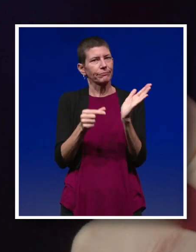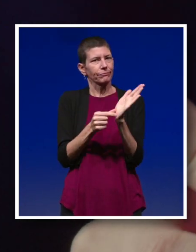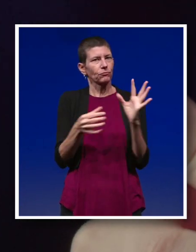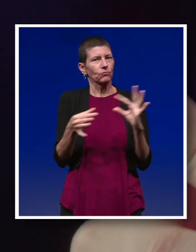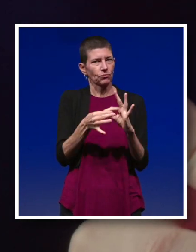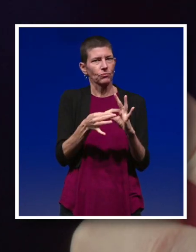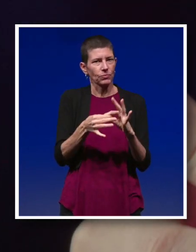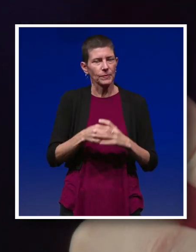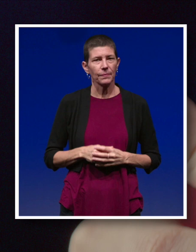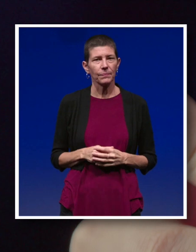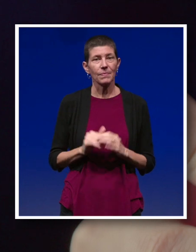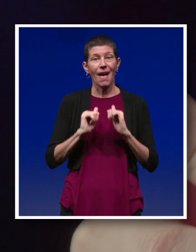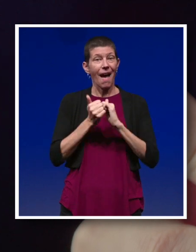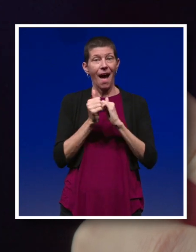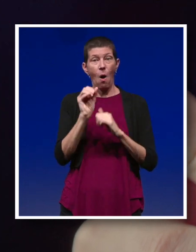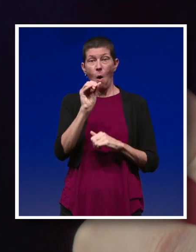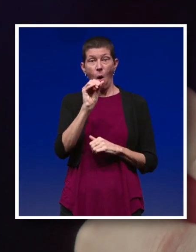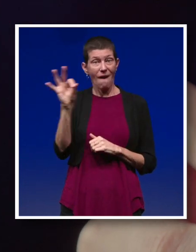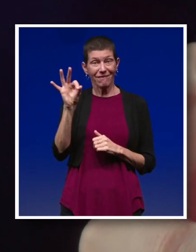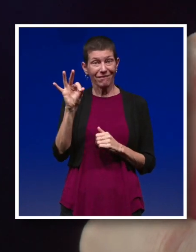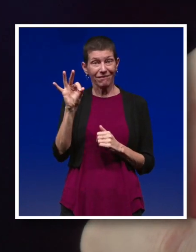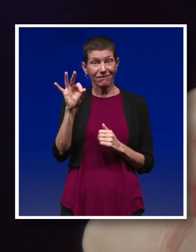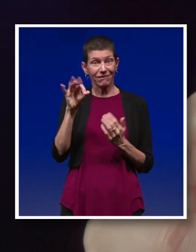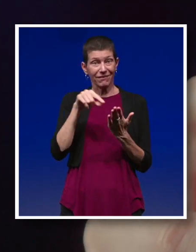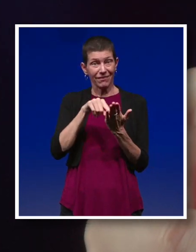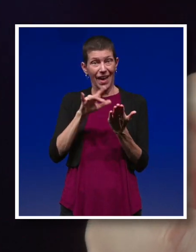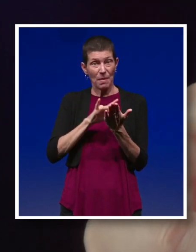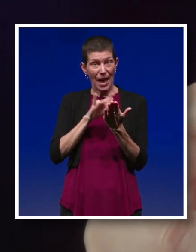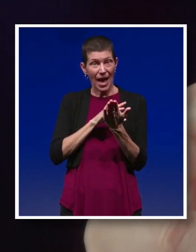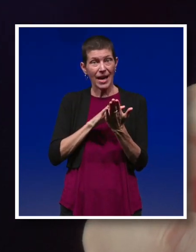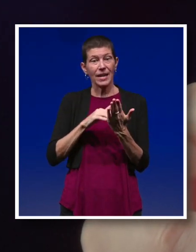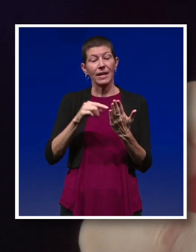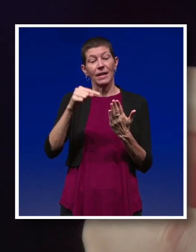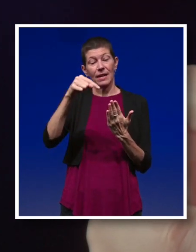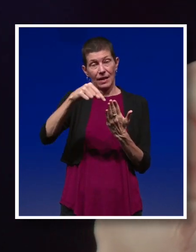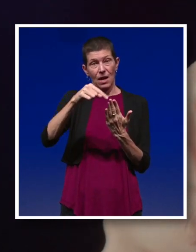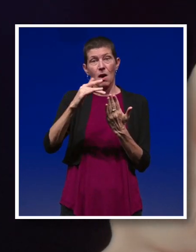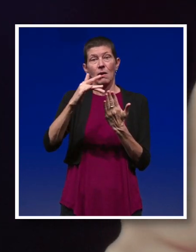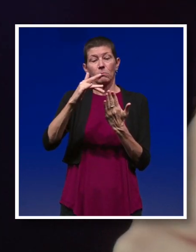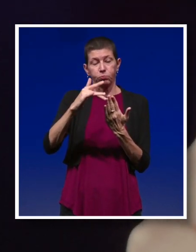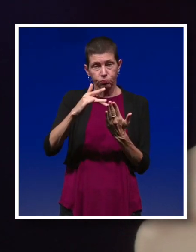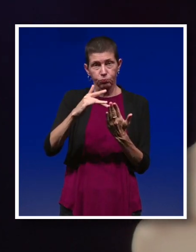To power off your Apple iPad, push and hold the power button